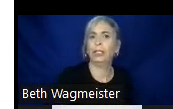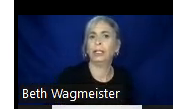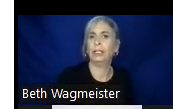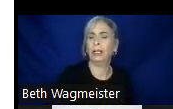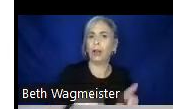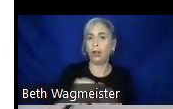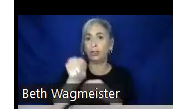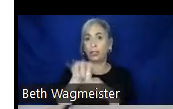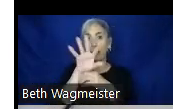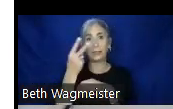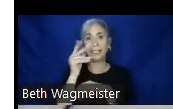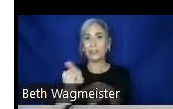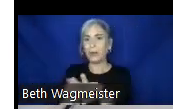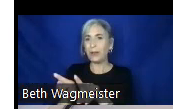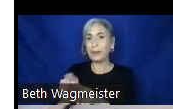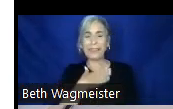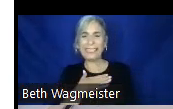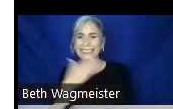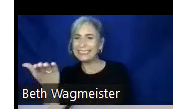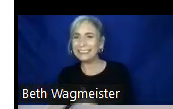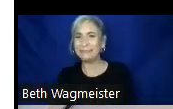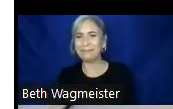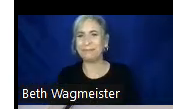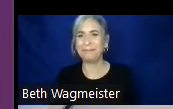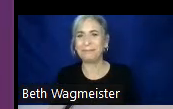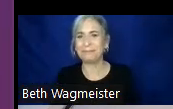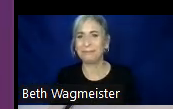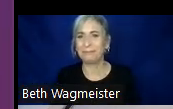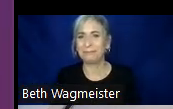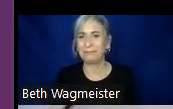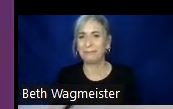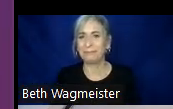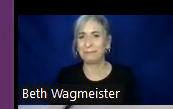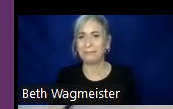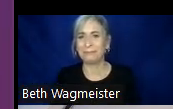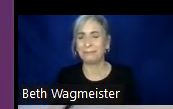so we can see you.